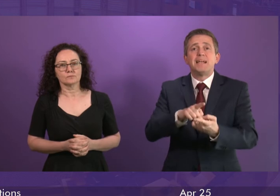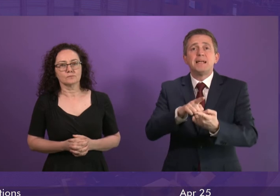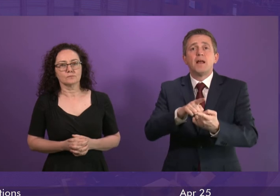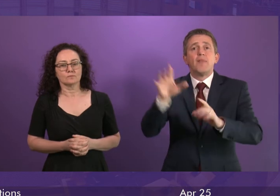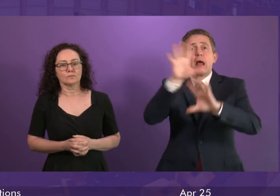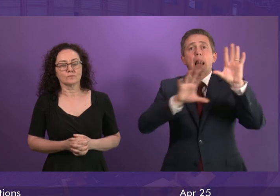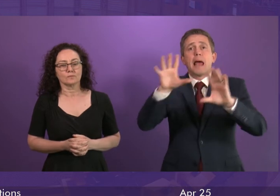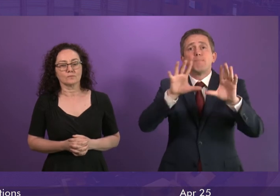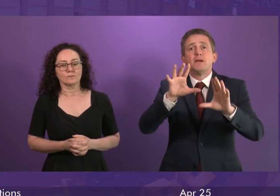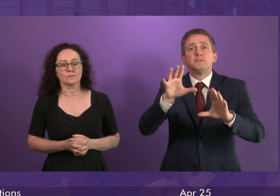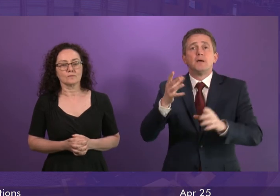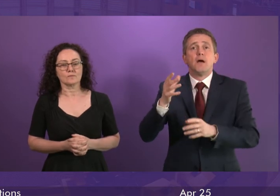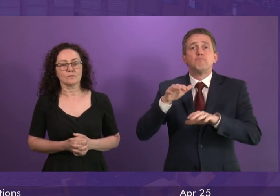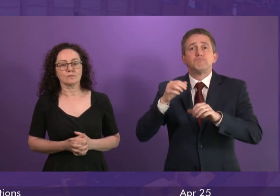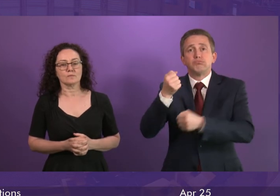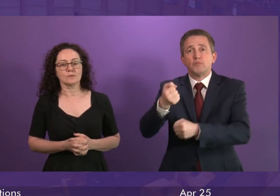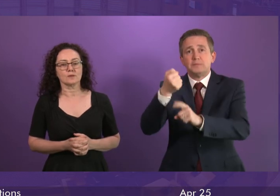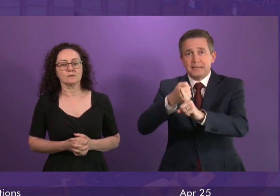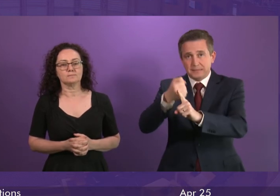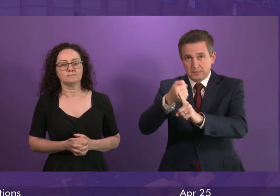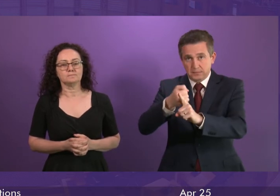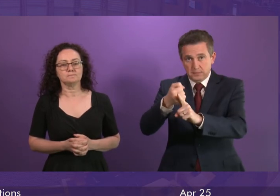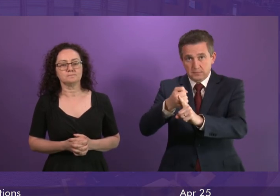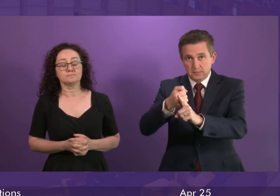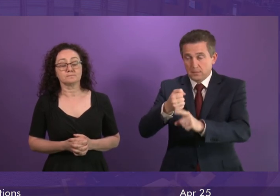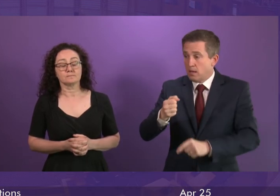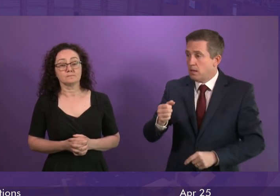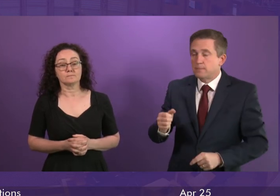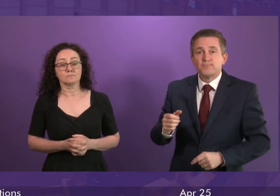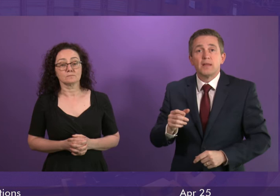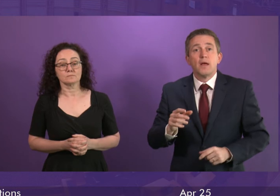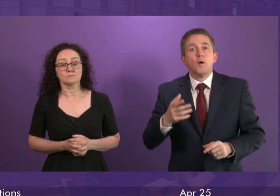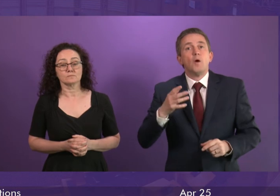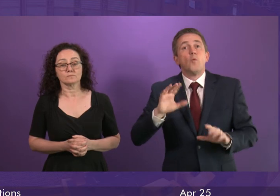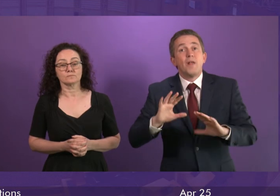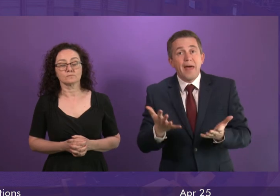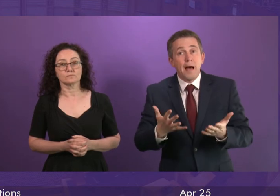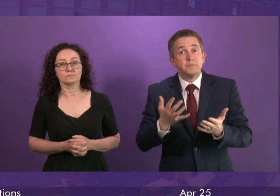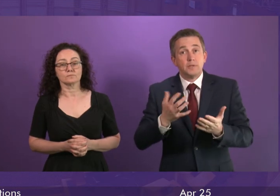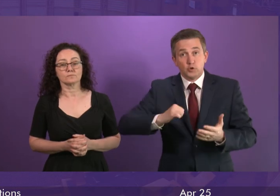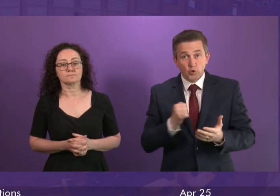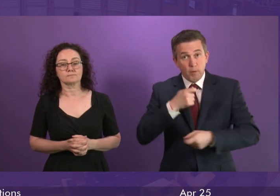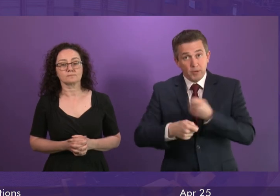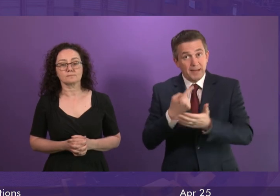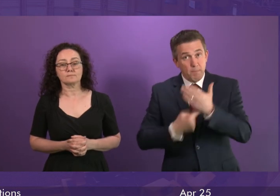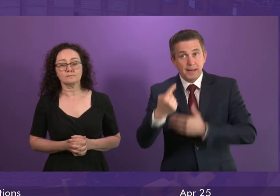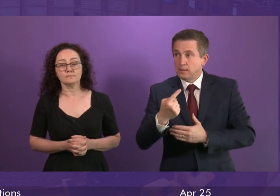can—and wants to—do better. Without independence, we have one hand tied behind our back; under